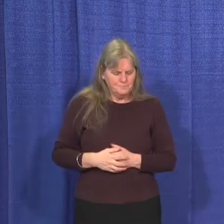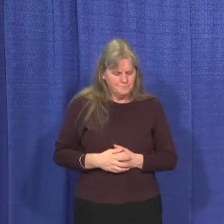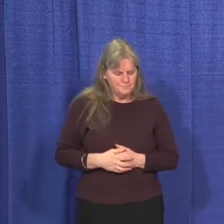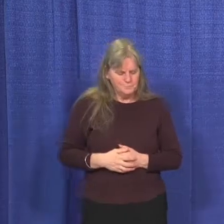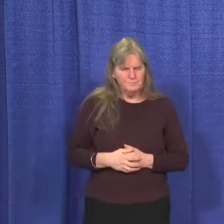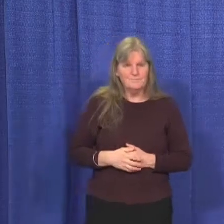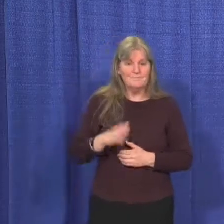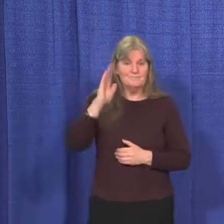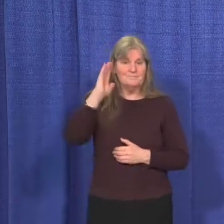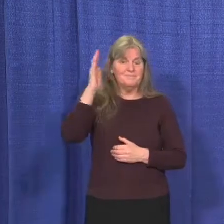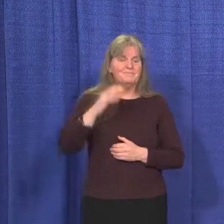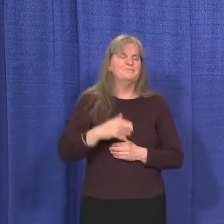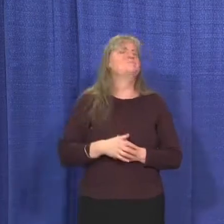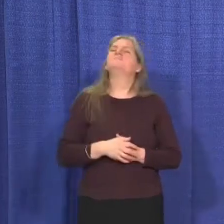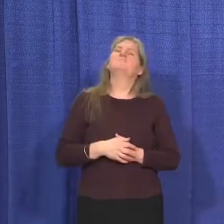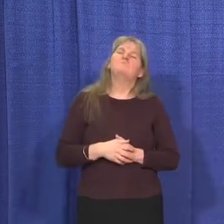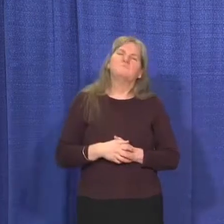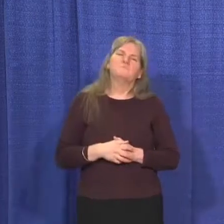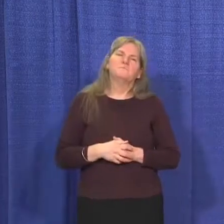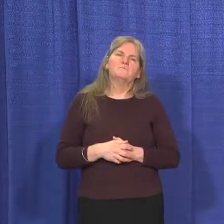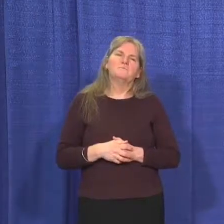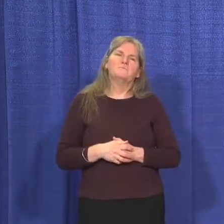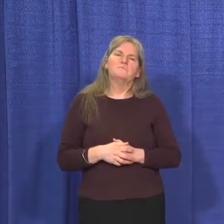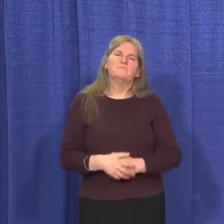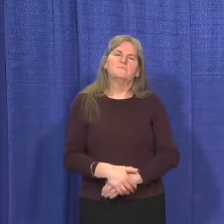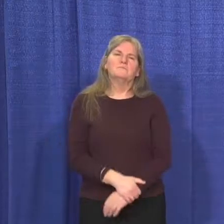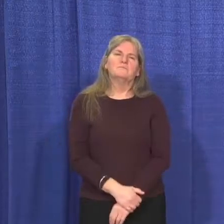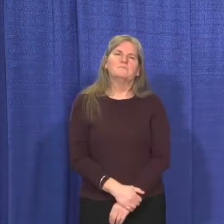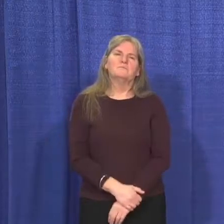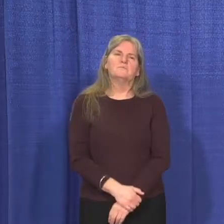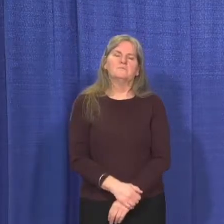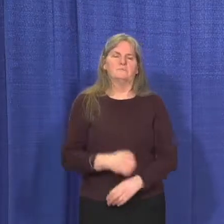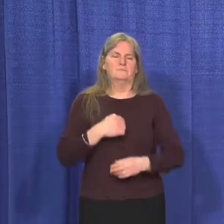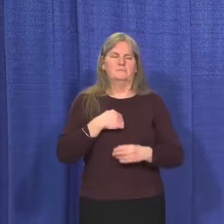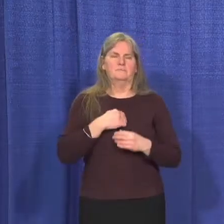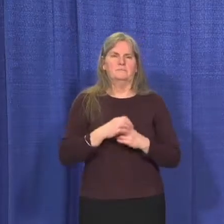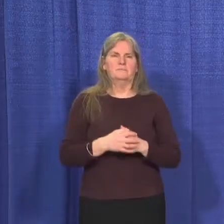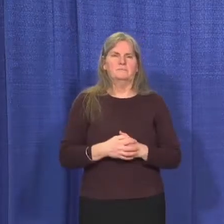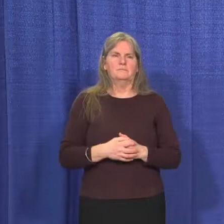Mary a -- Mario.